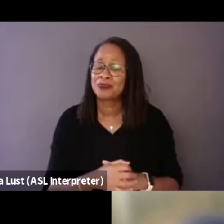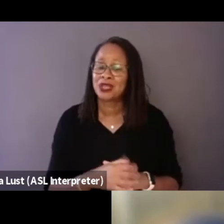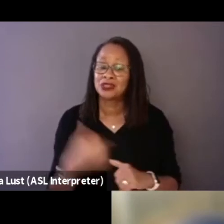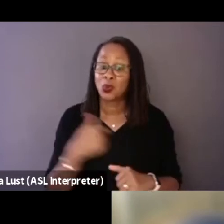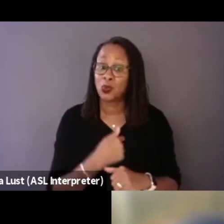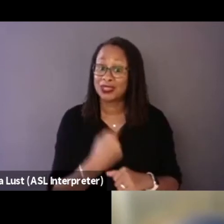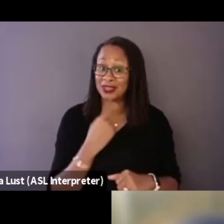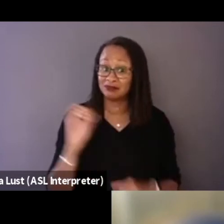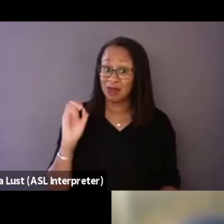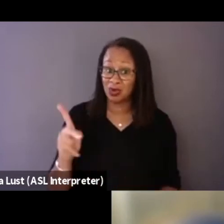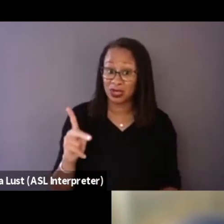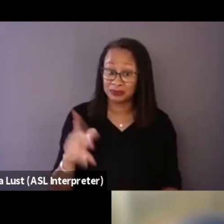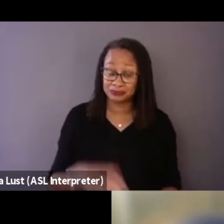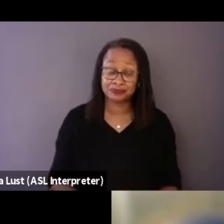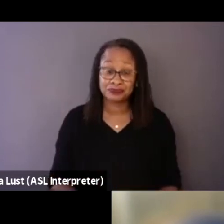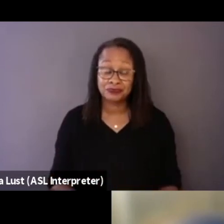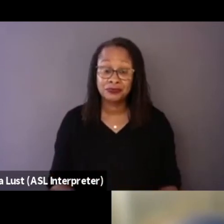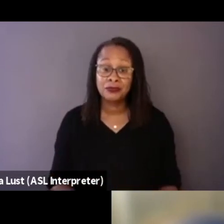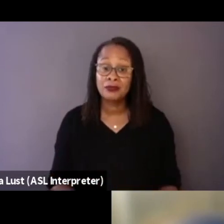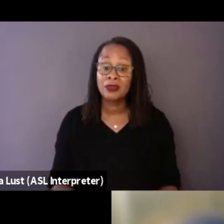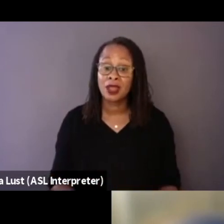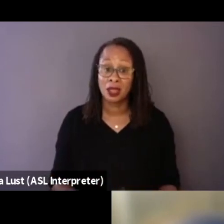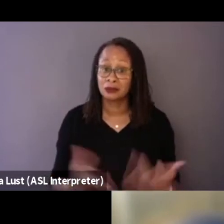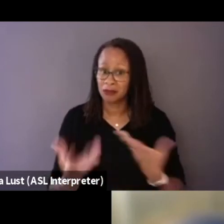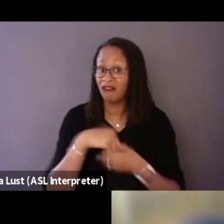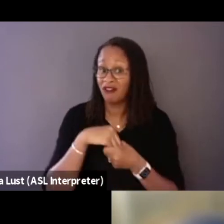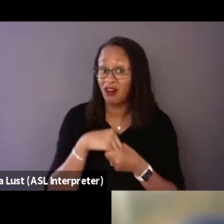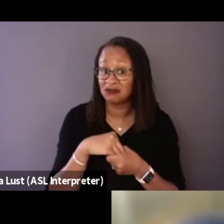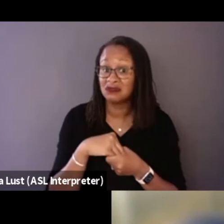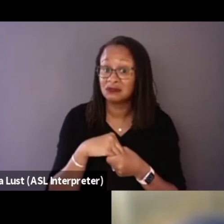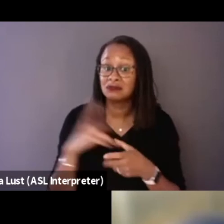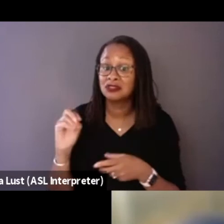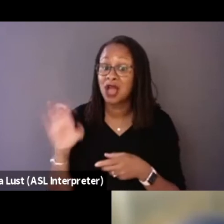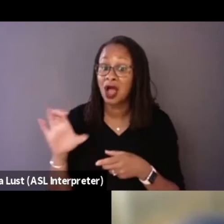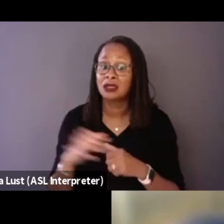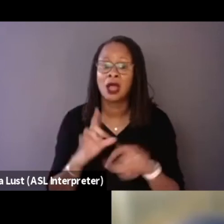okay, we're gonna get involved on this, but we're going to have to do it the right way.